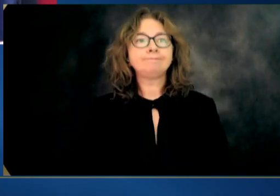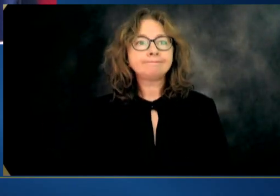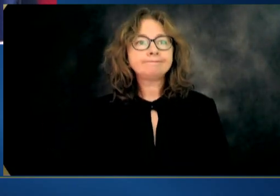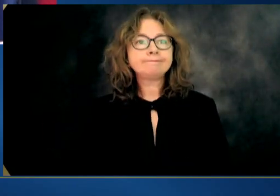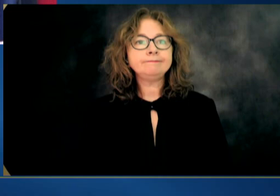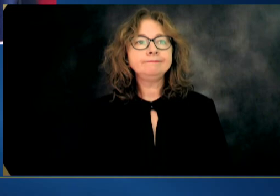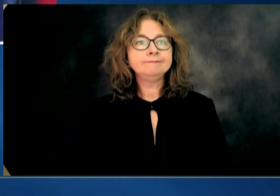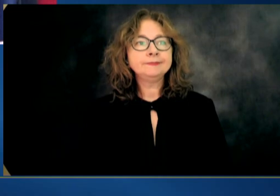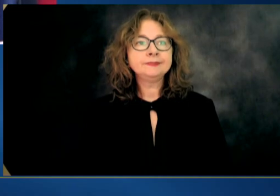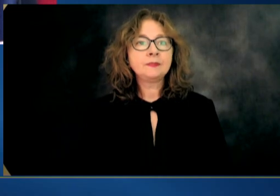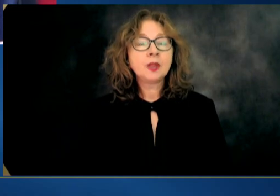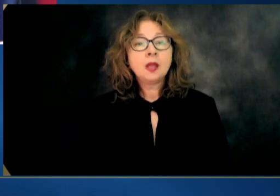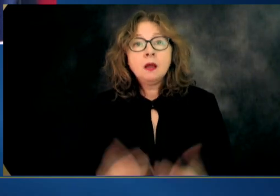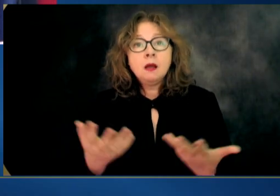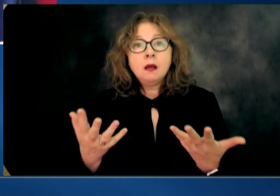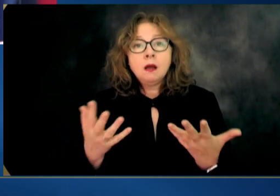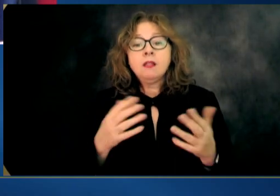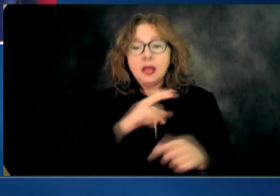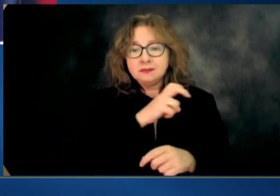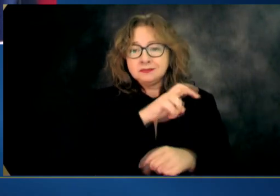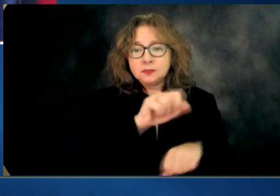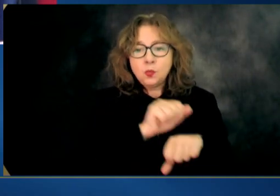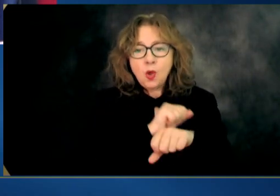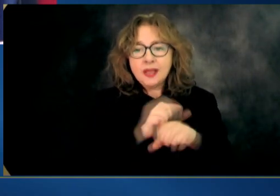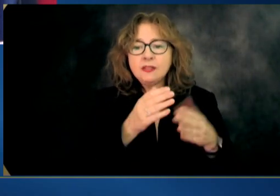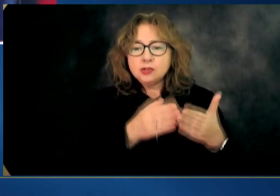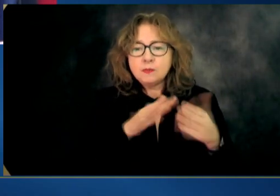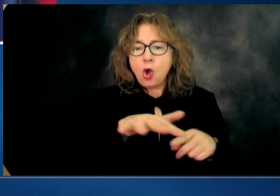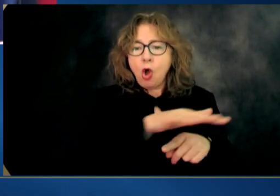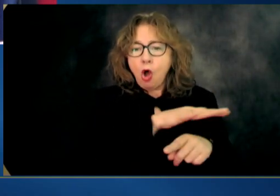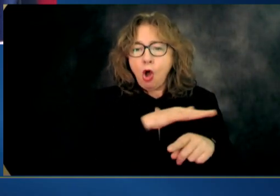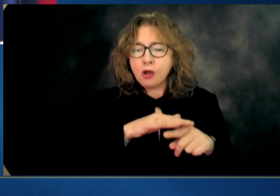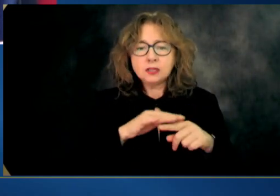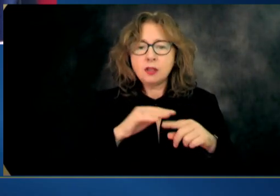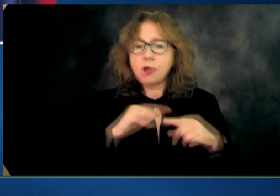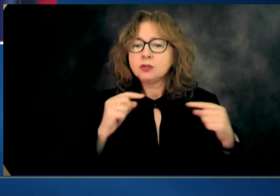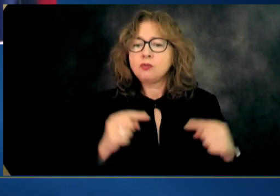working in the shipyard and the crisis continued all the way through, you know,